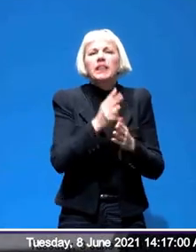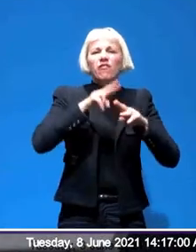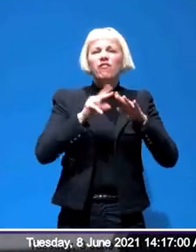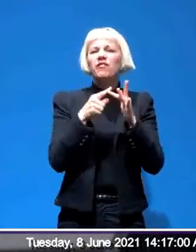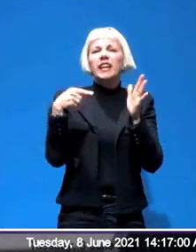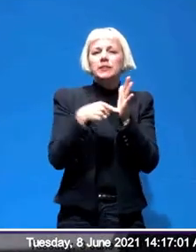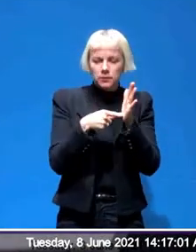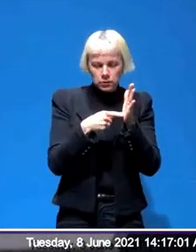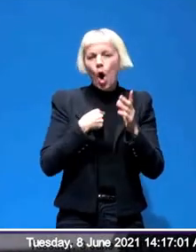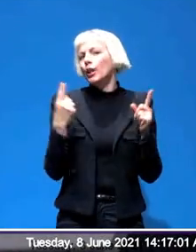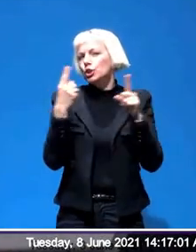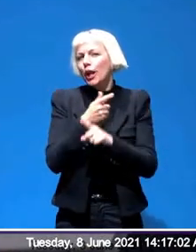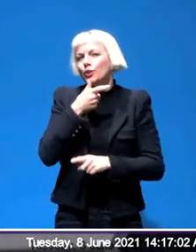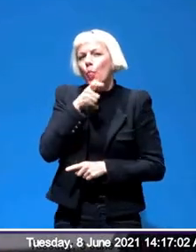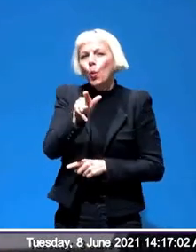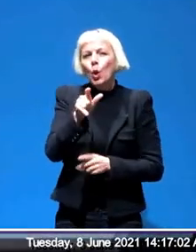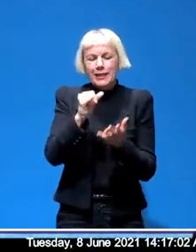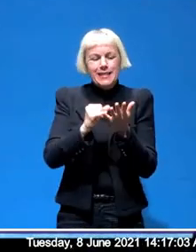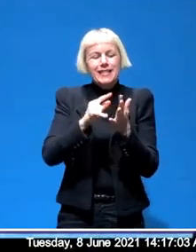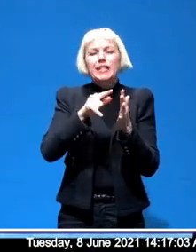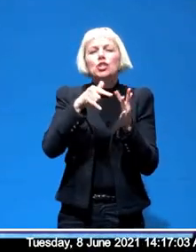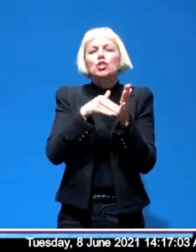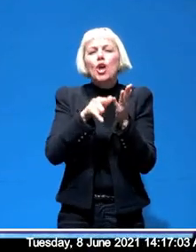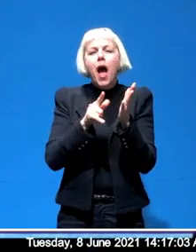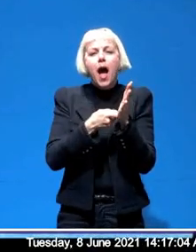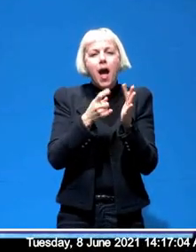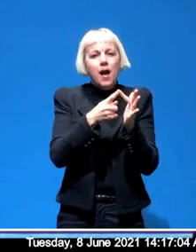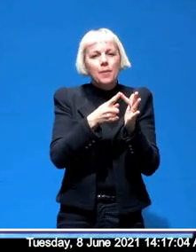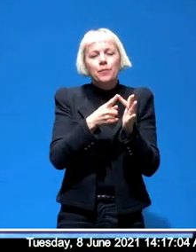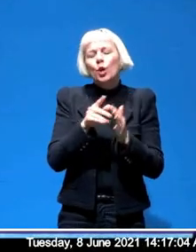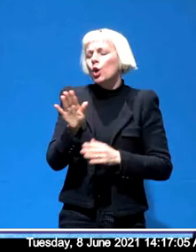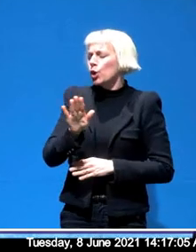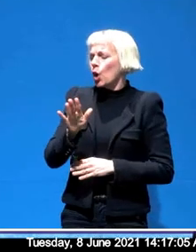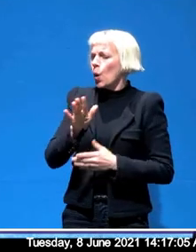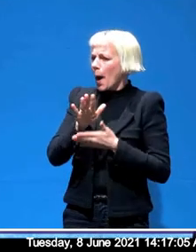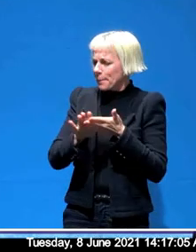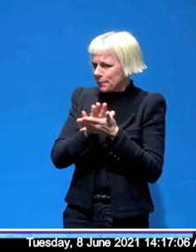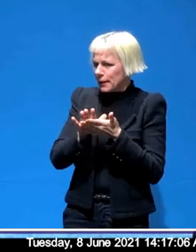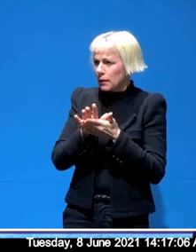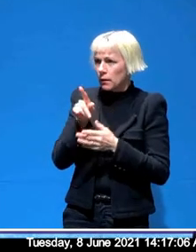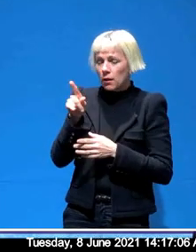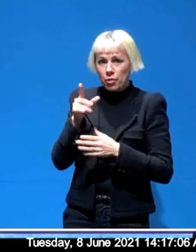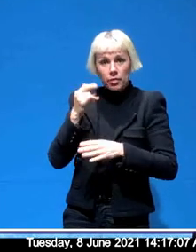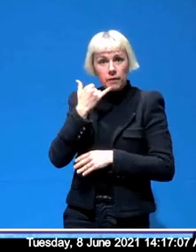What I meant to ask is, was there any investigation of the phone operators in relation to the incident reports that we have been looking at?